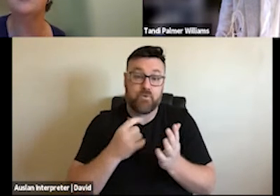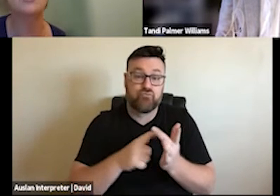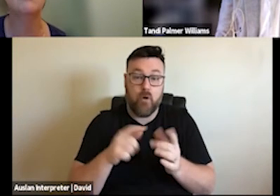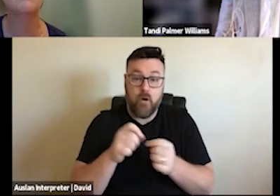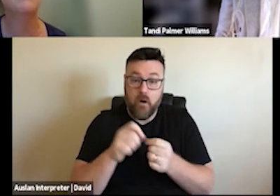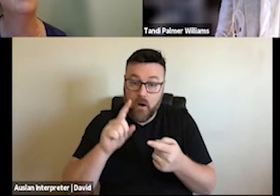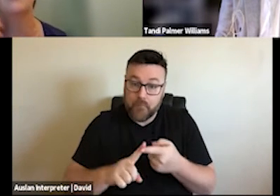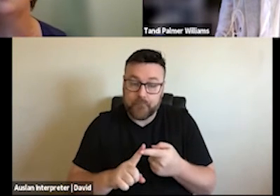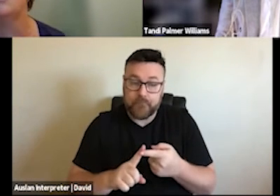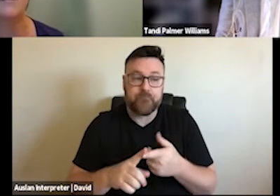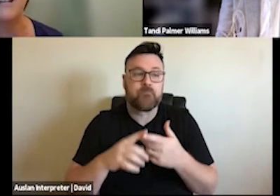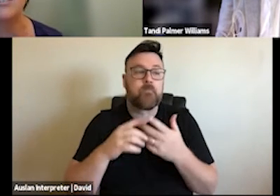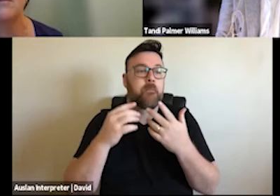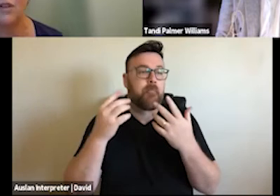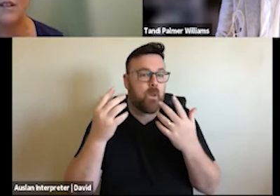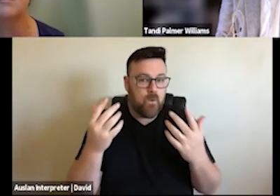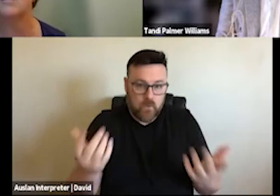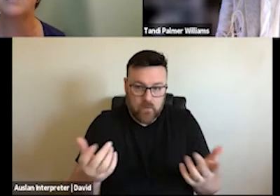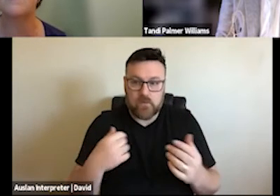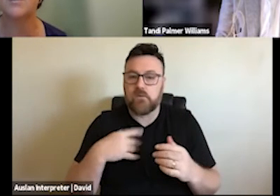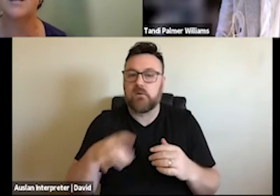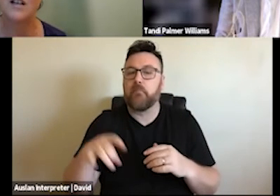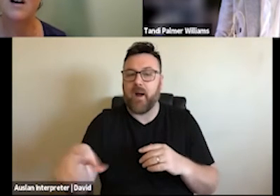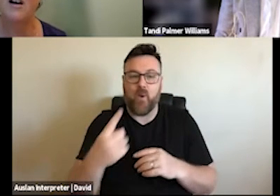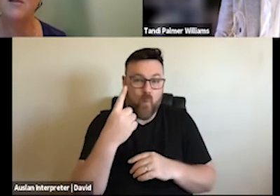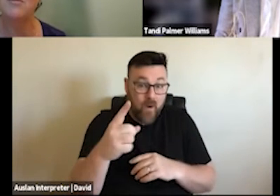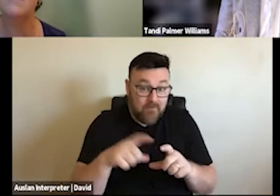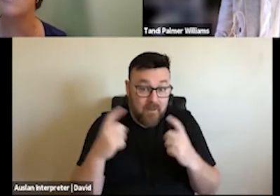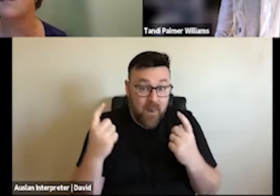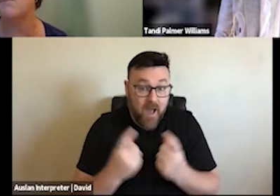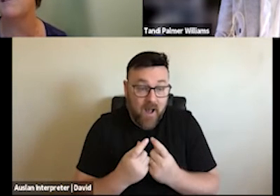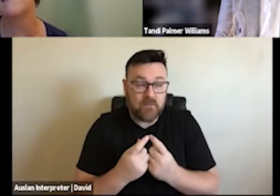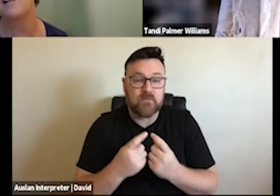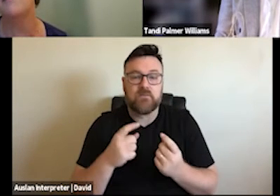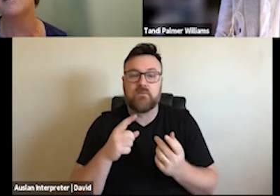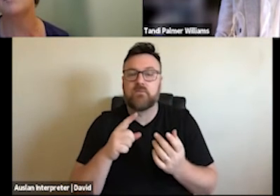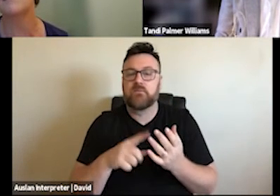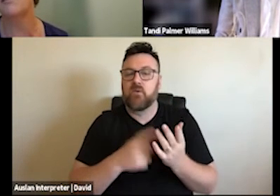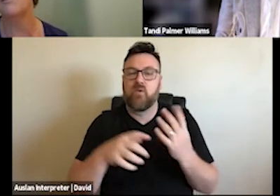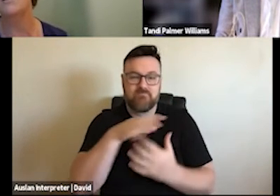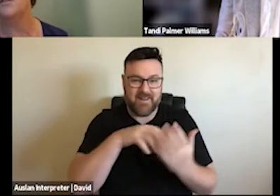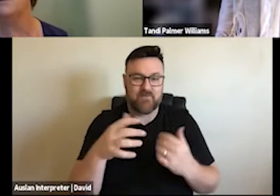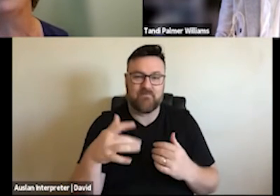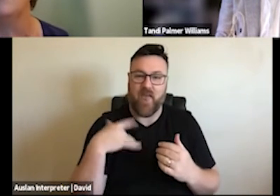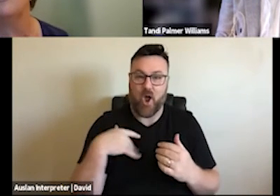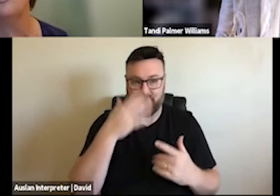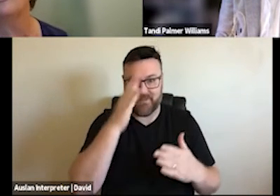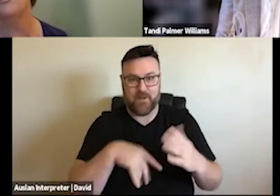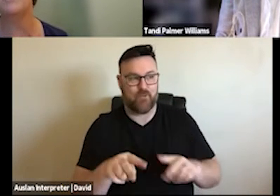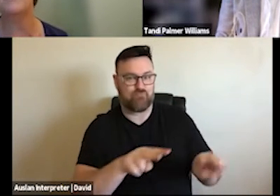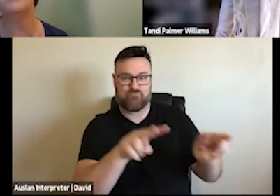You can do a transaction for a single class by hybrid so it spoke that live experience